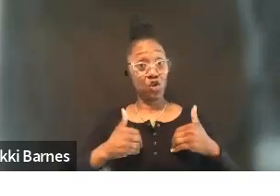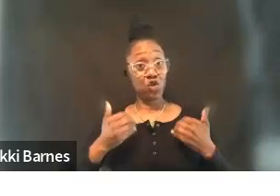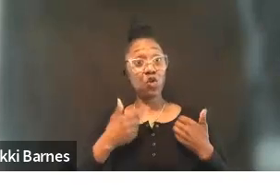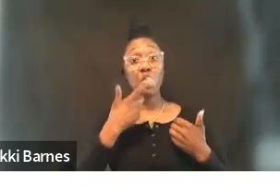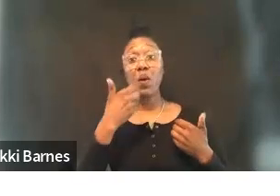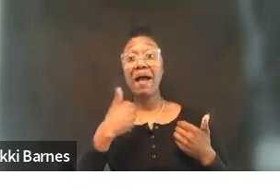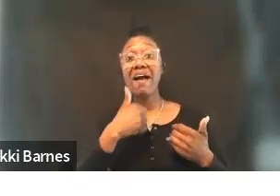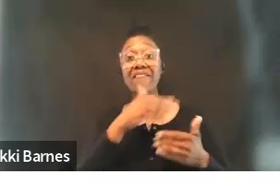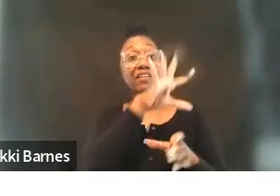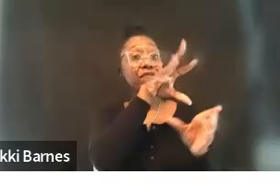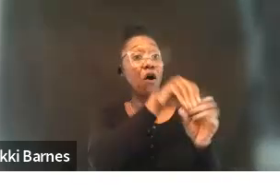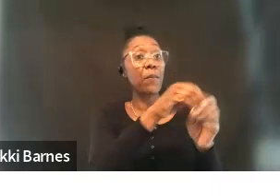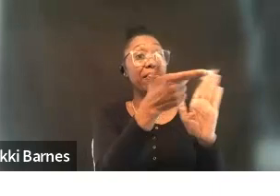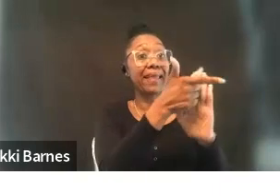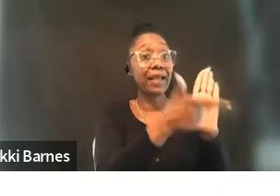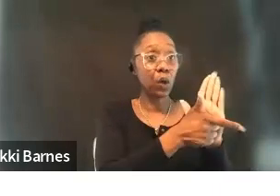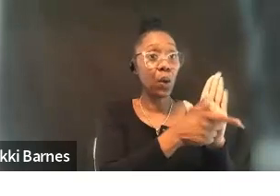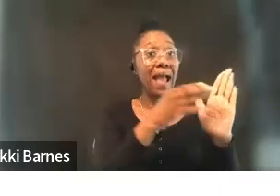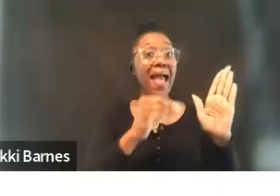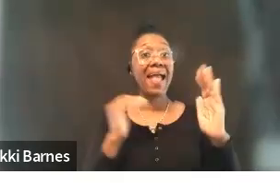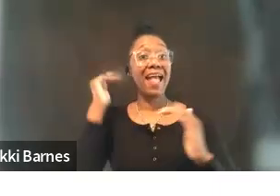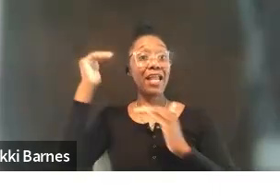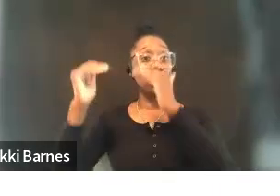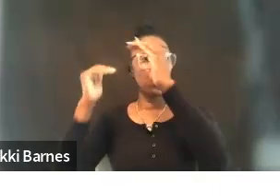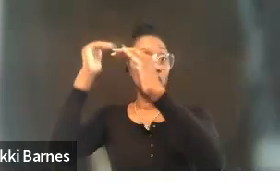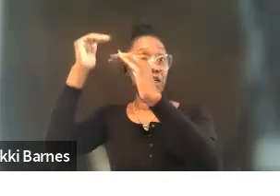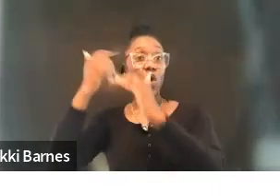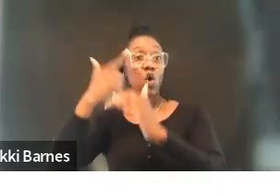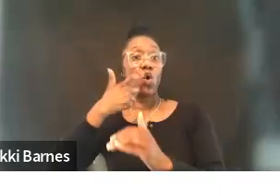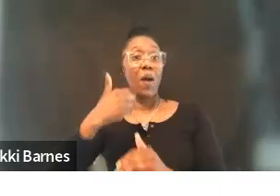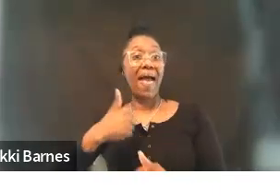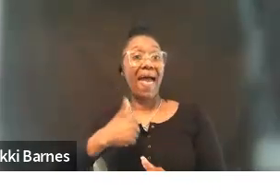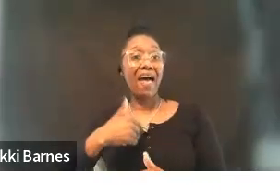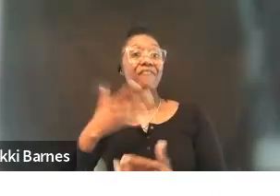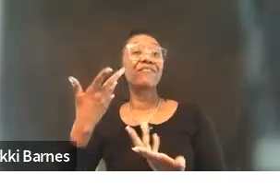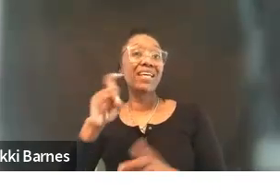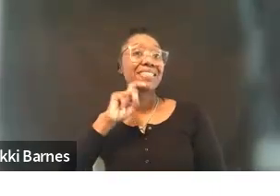And adults that had some sexually related challenges.